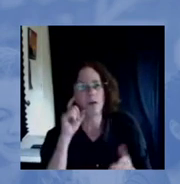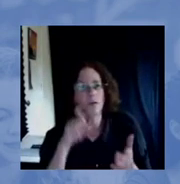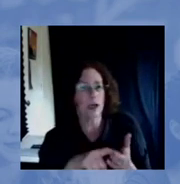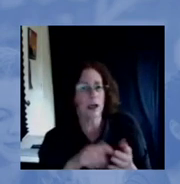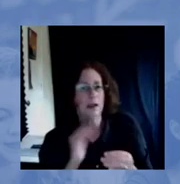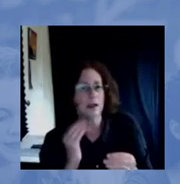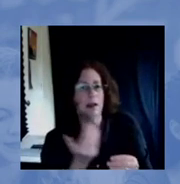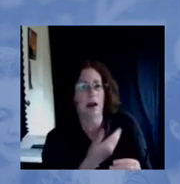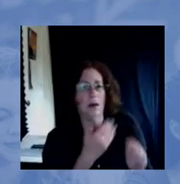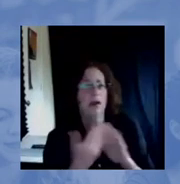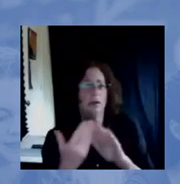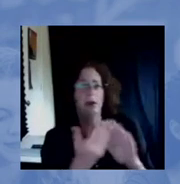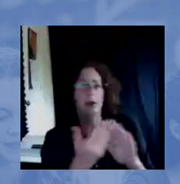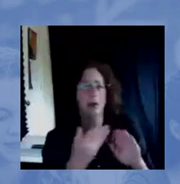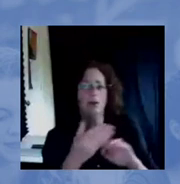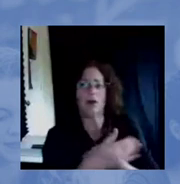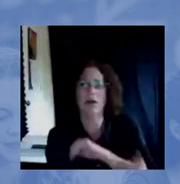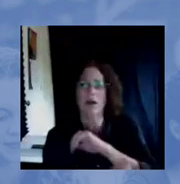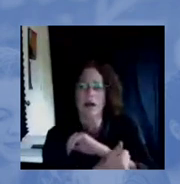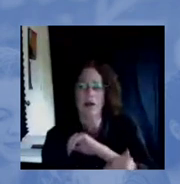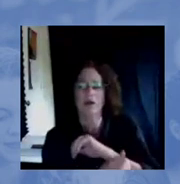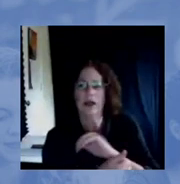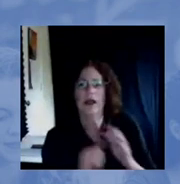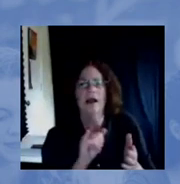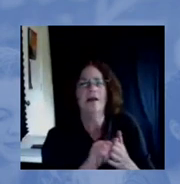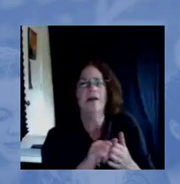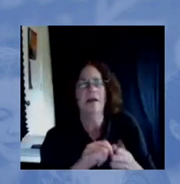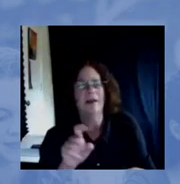OR ACROSS THE COUNTRY THE TABLE OF NEED THAT REPRESENTS ALL OF THE OPPORTUNITY GAPS THAT